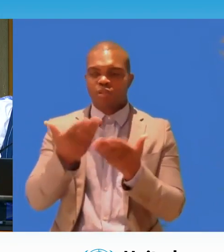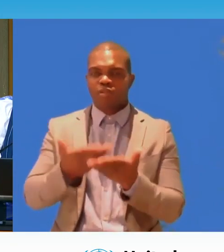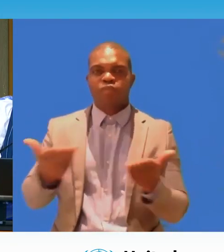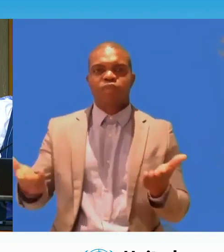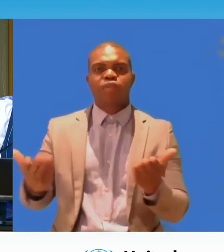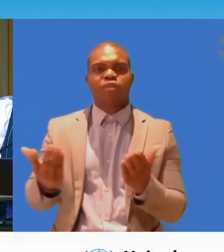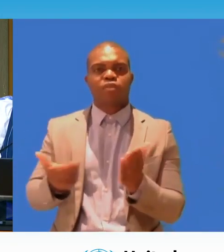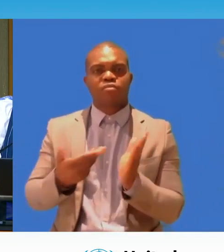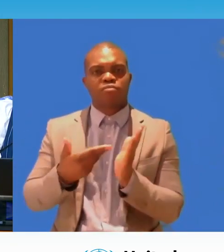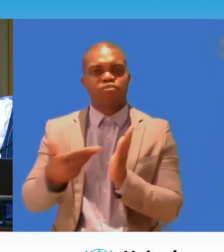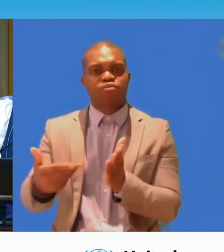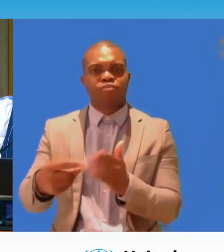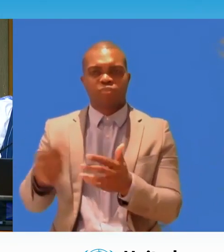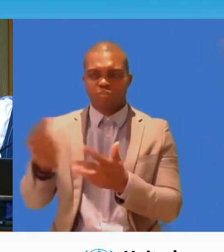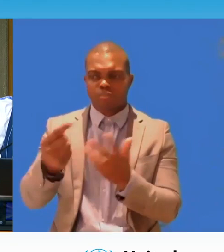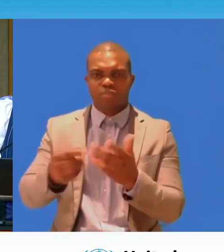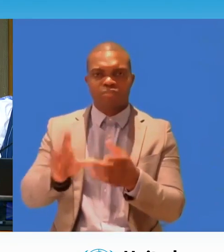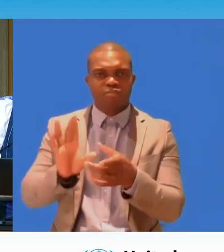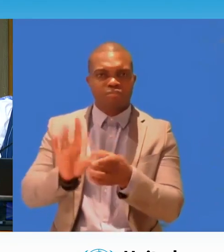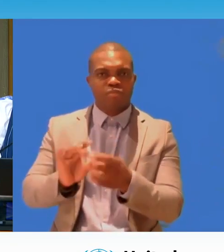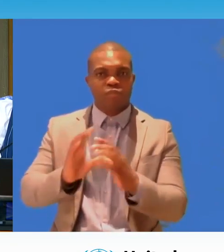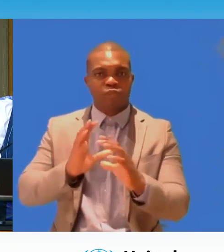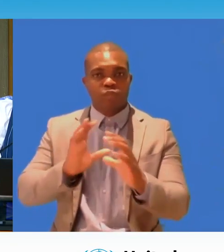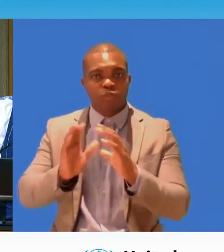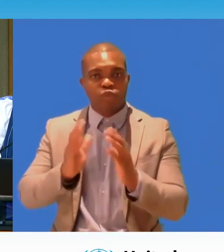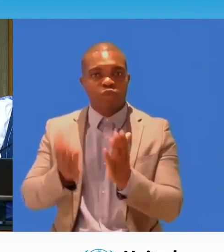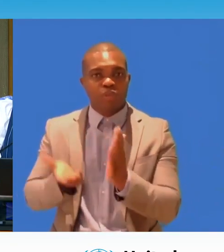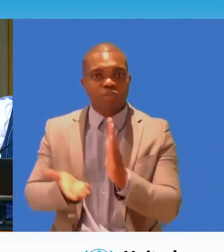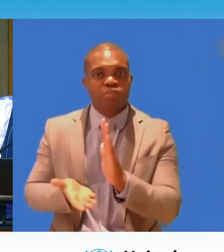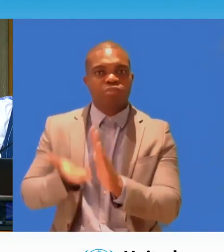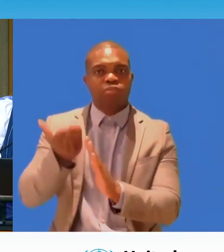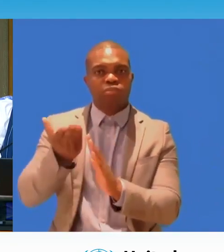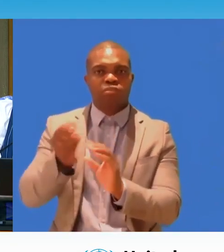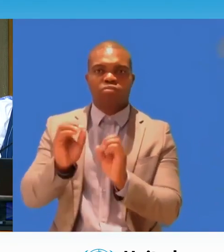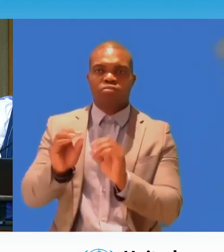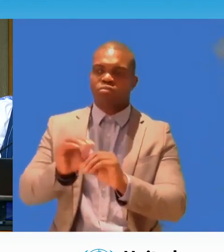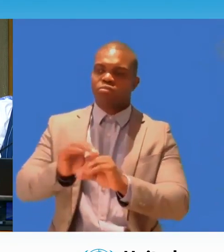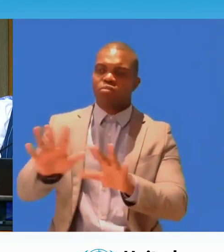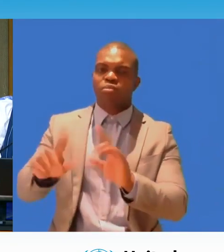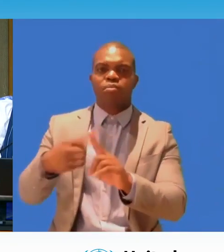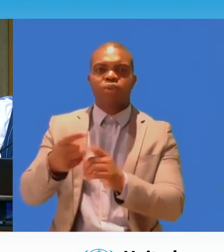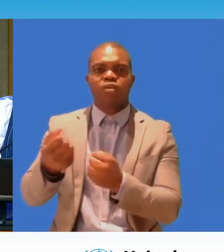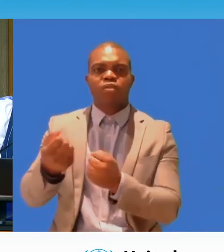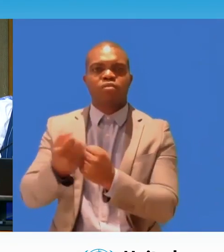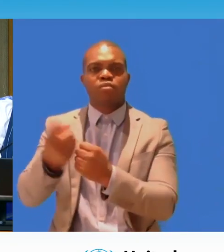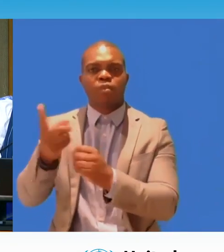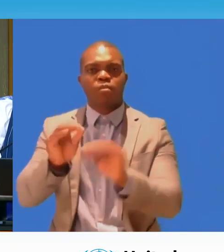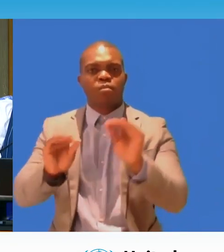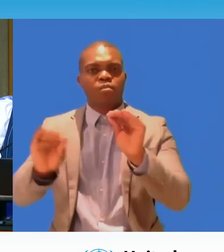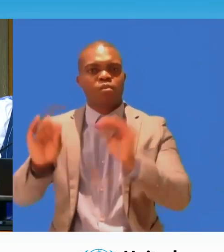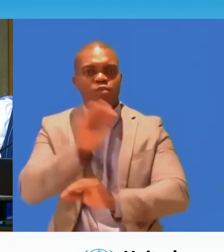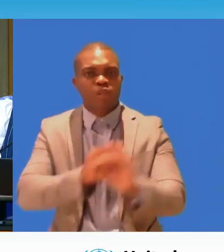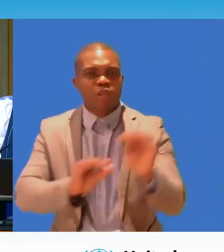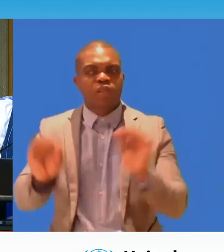are disproportionately affected before during and after situational risk andary emergencies